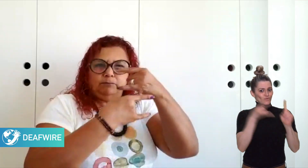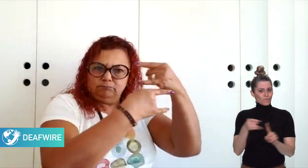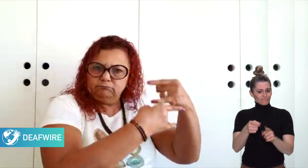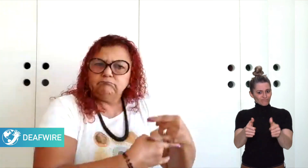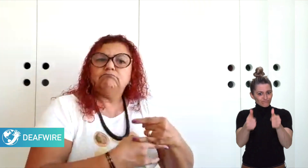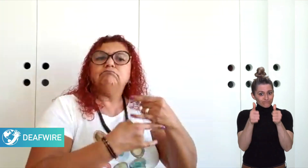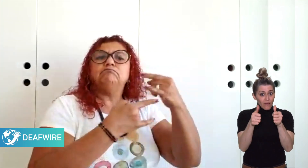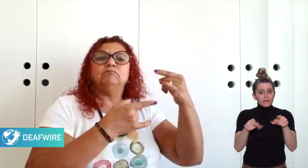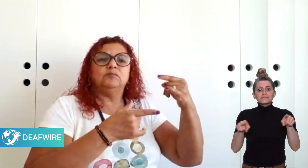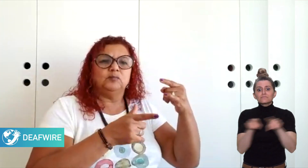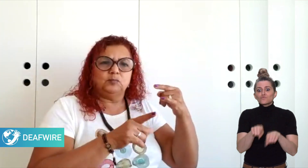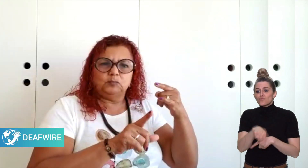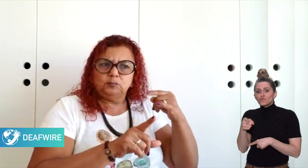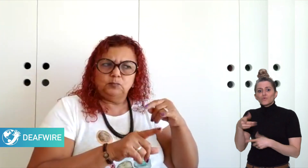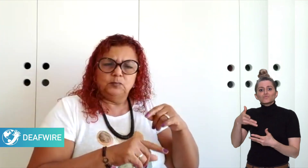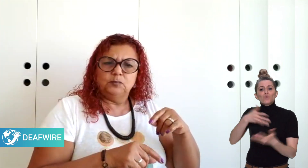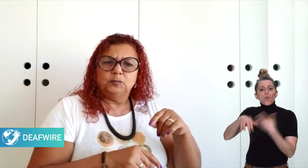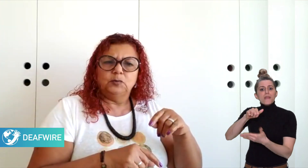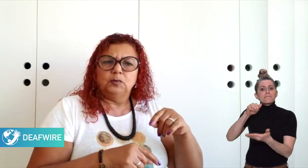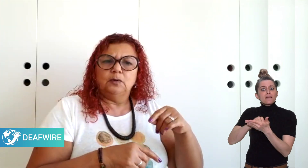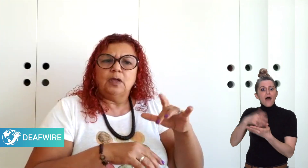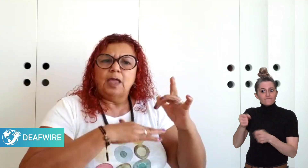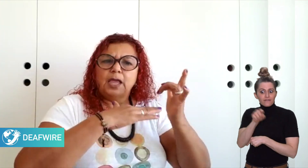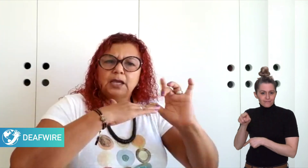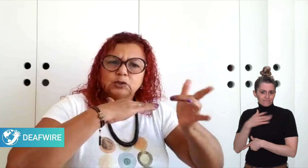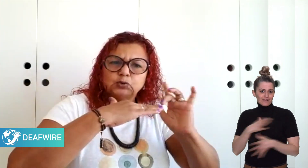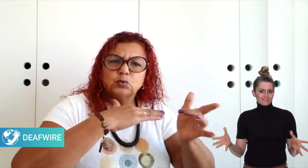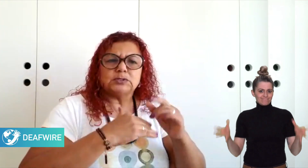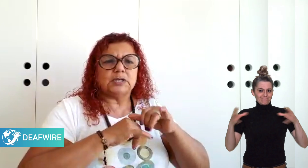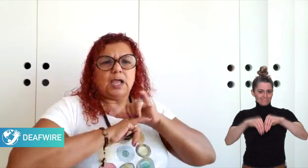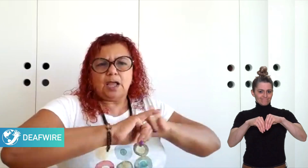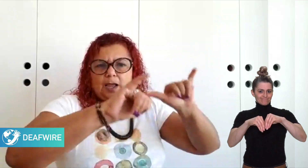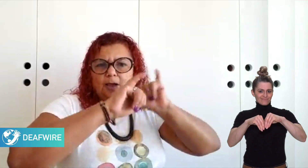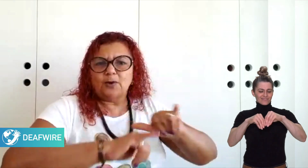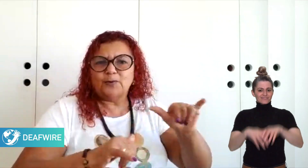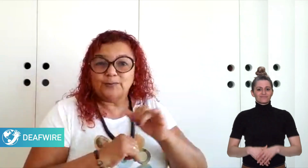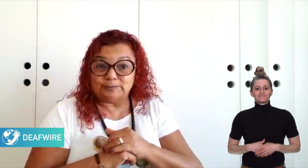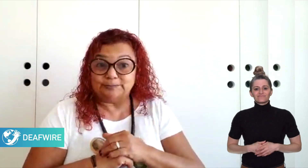we will utilize Zoom as well as other social media platforms.